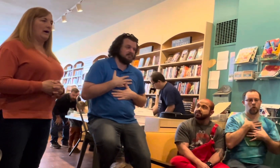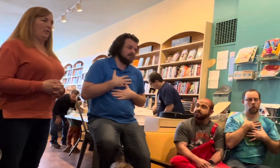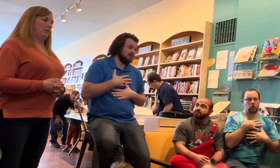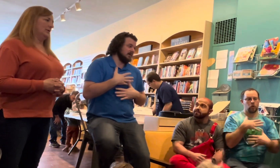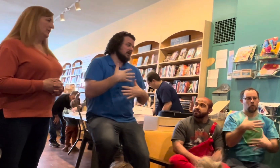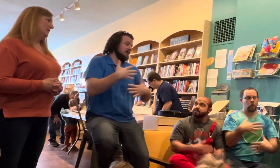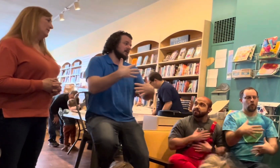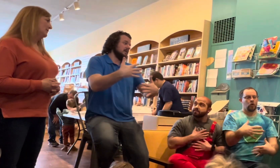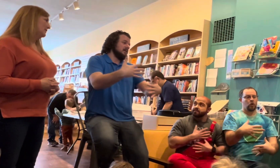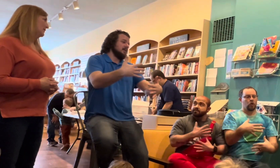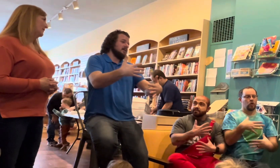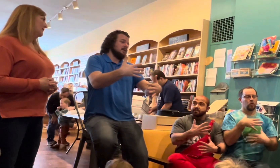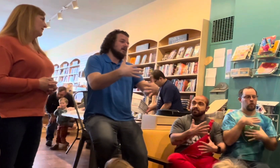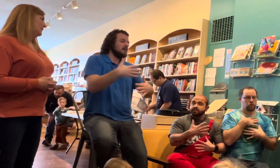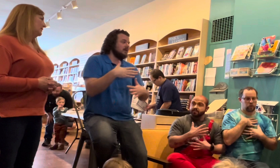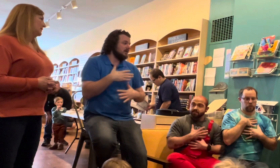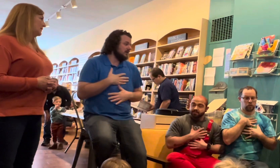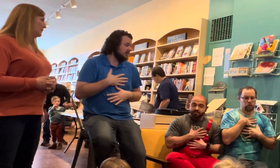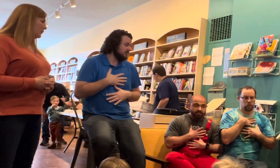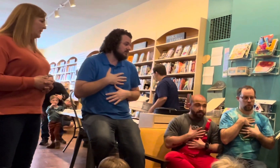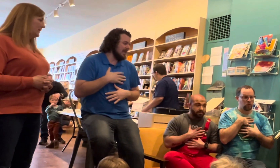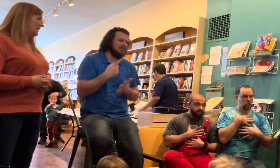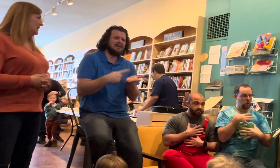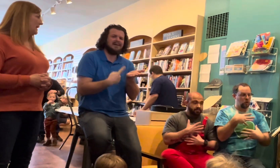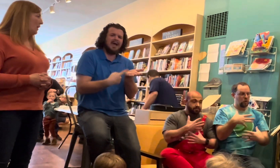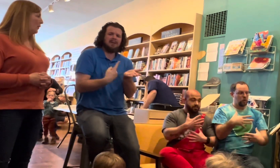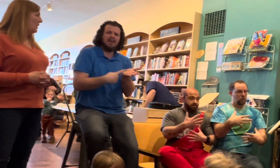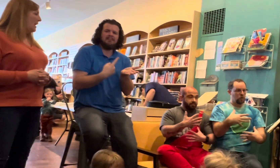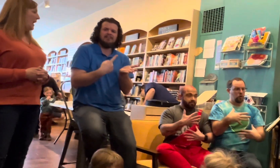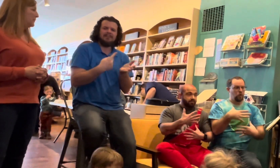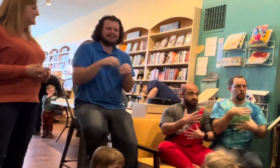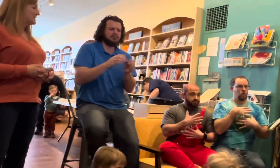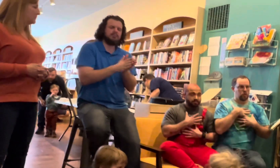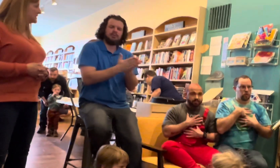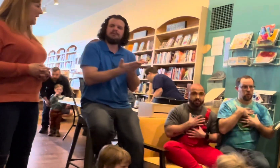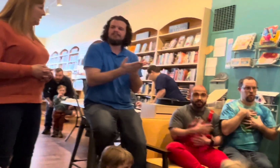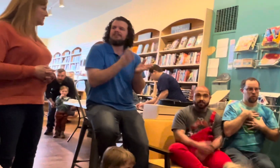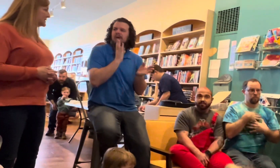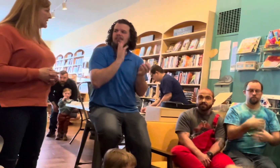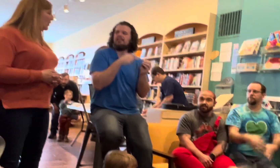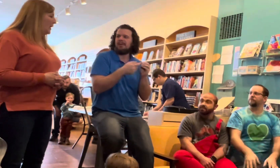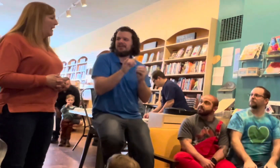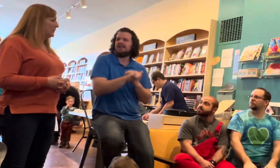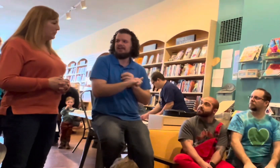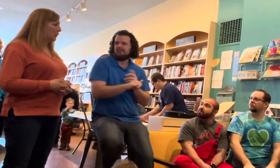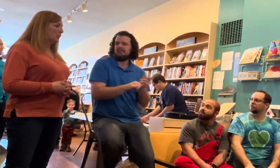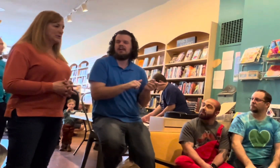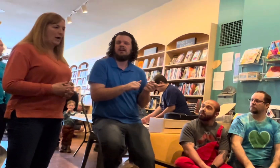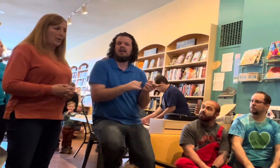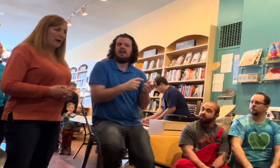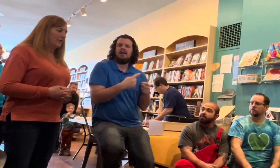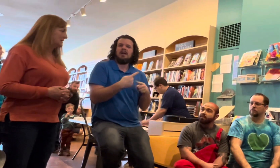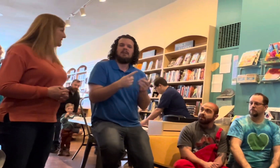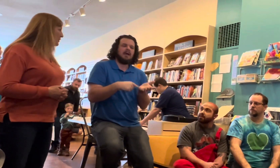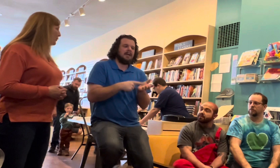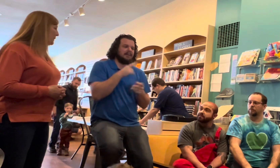out. Sometimes, (and the book will talk about this a little bit),